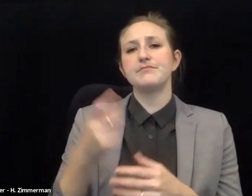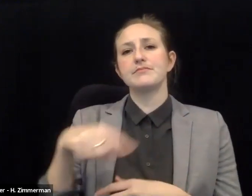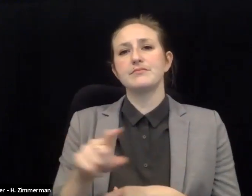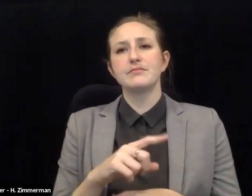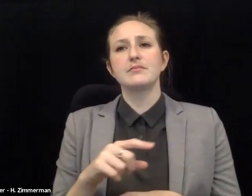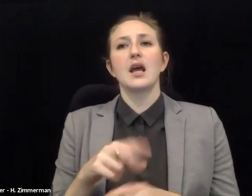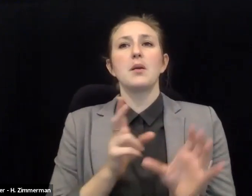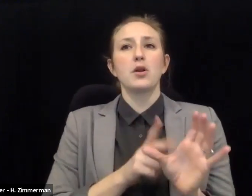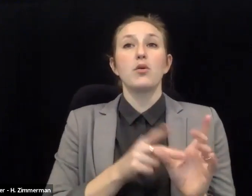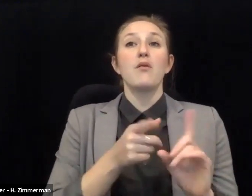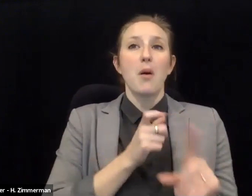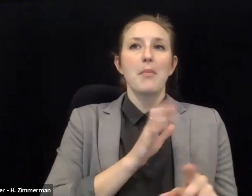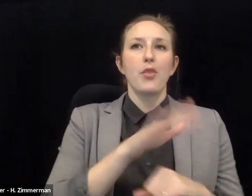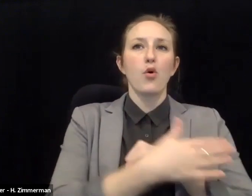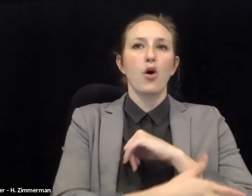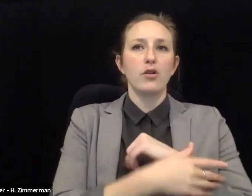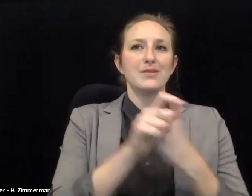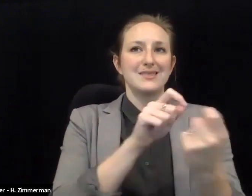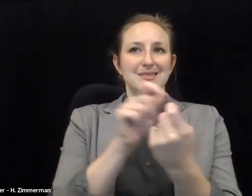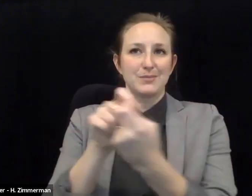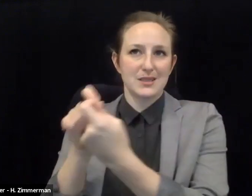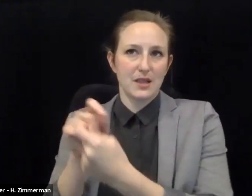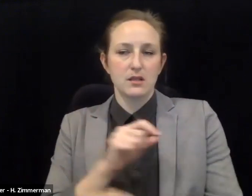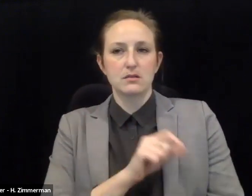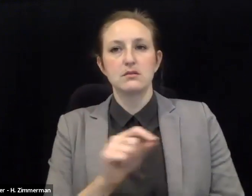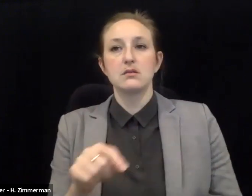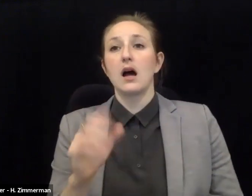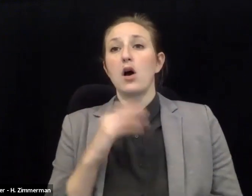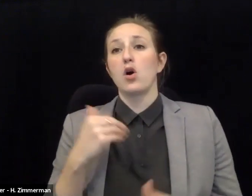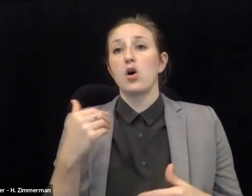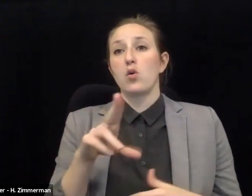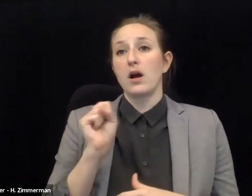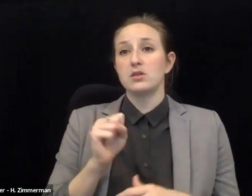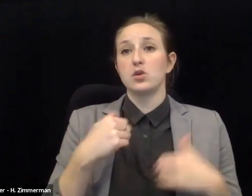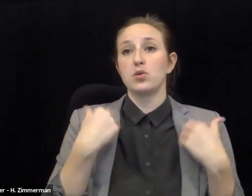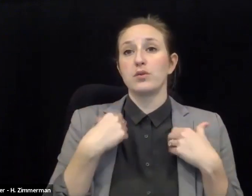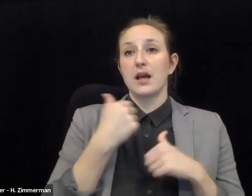from like the country of exchange. So for our US youth ambassadors who should have been going to